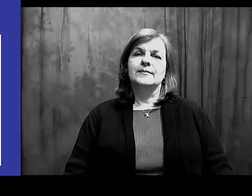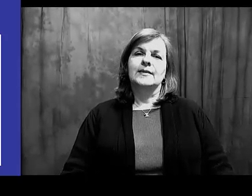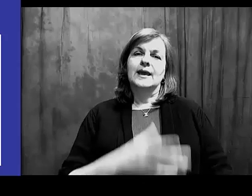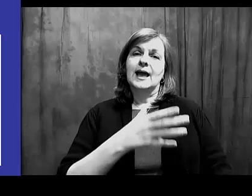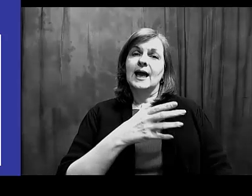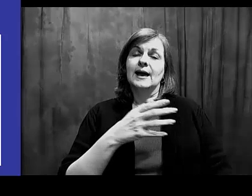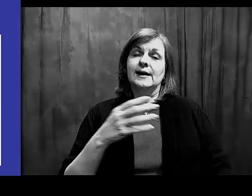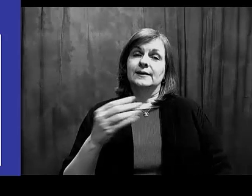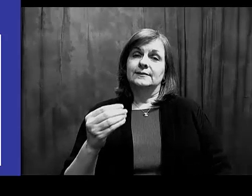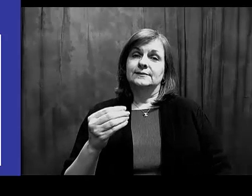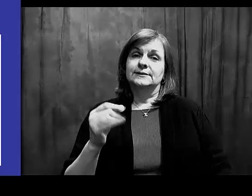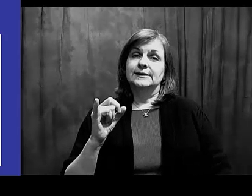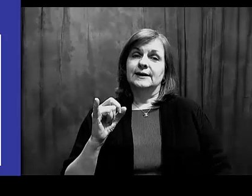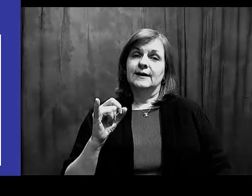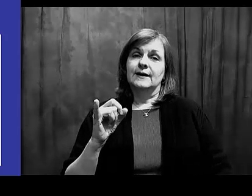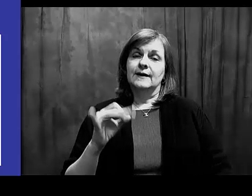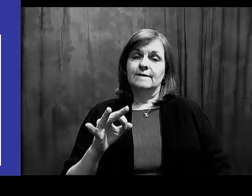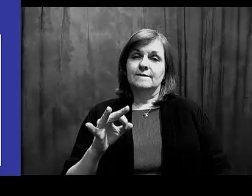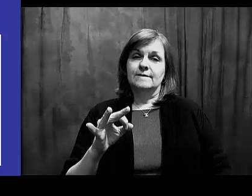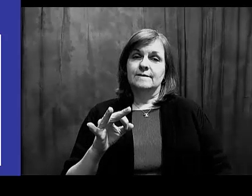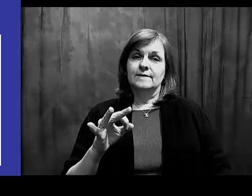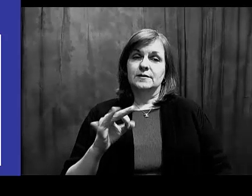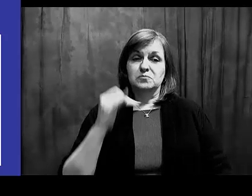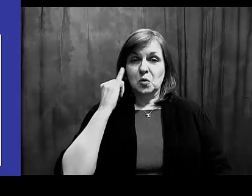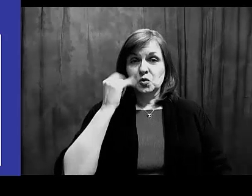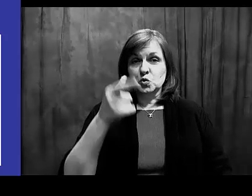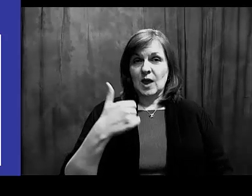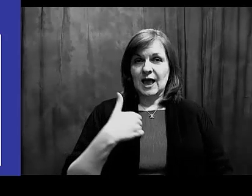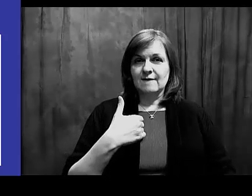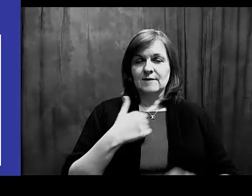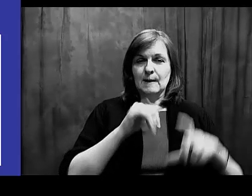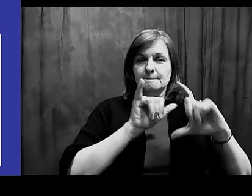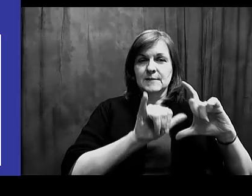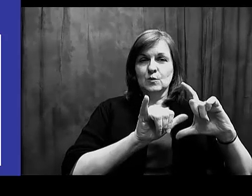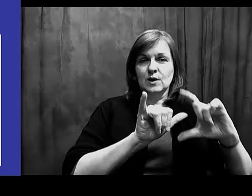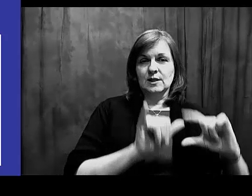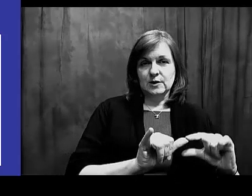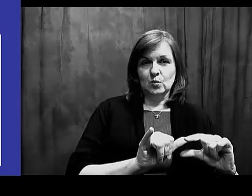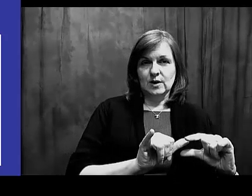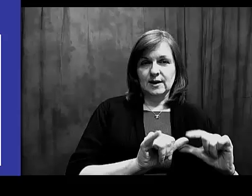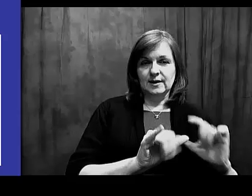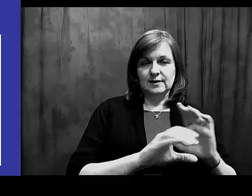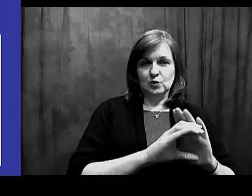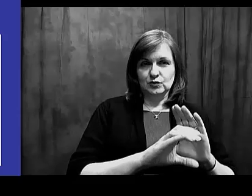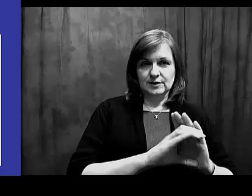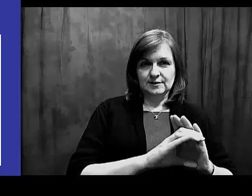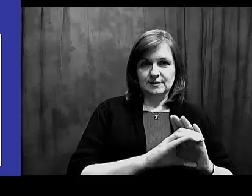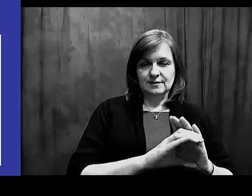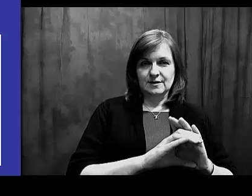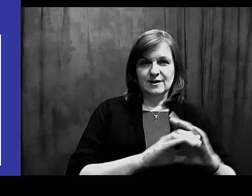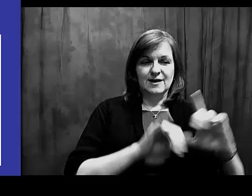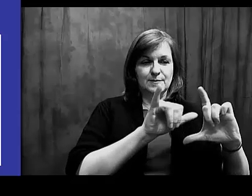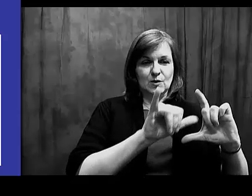and it means that if you carry big "Y" little "y" [heterozygous]